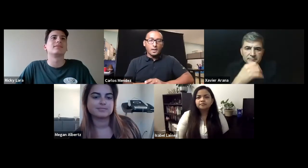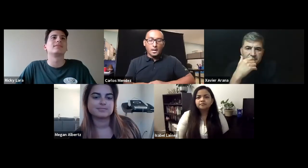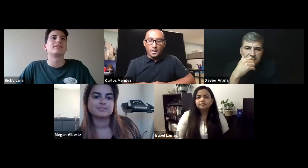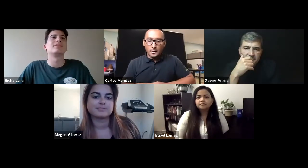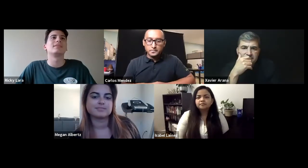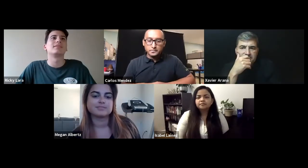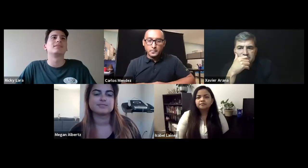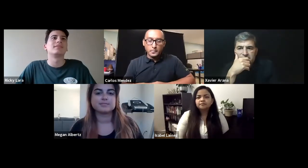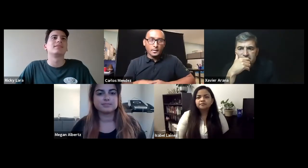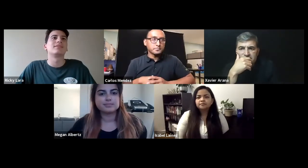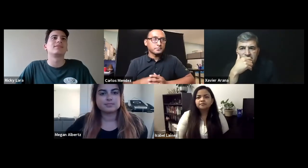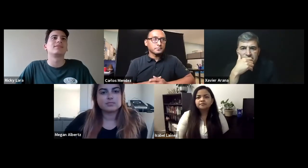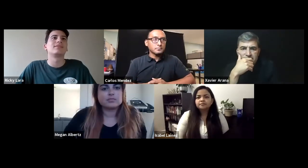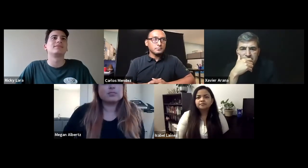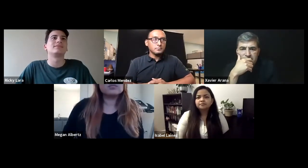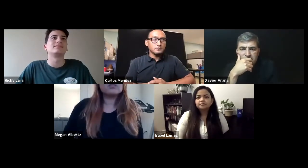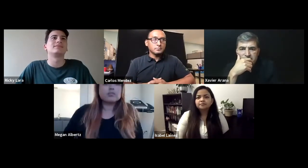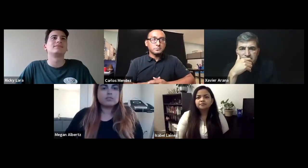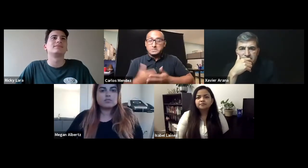So, a big mix.